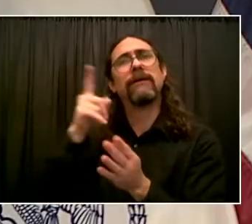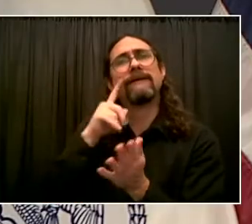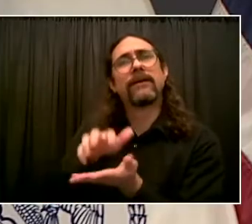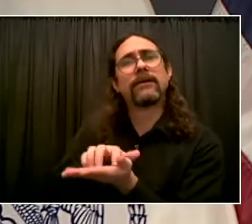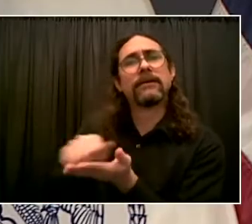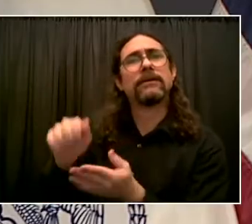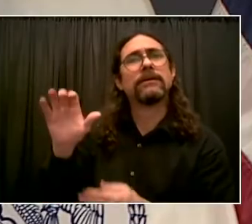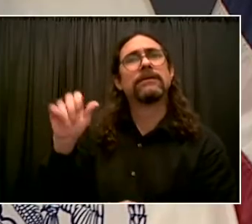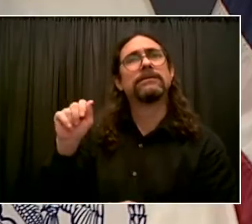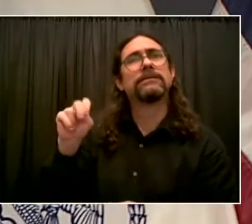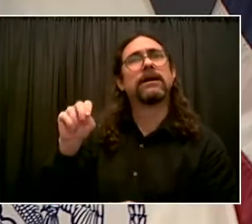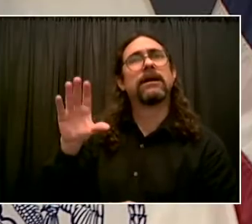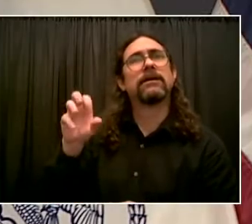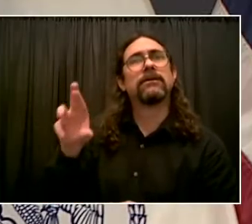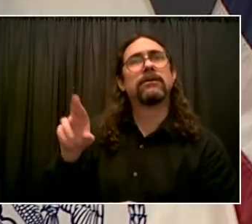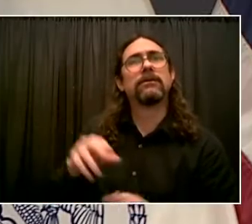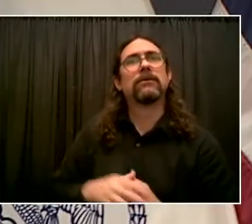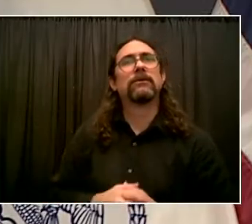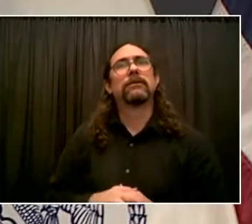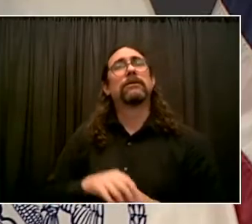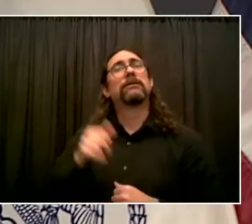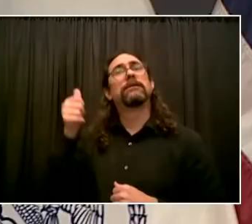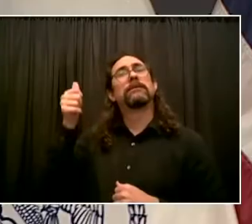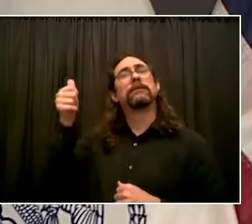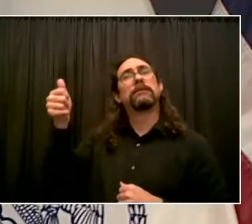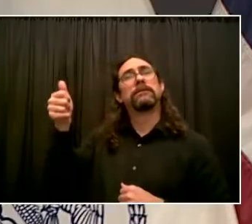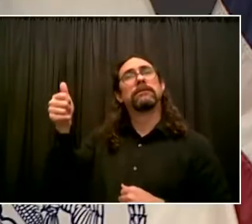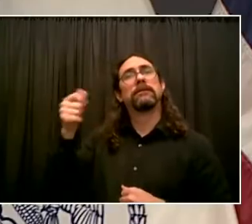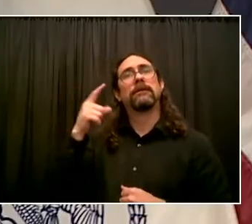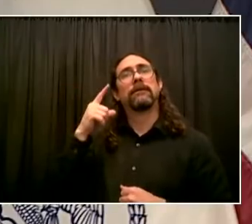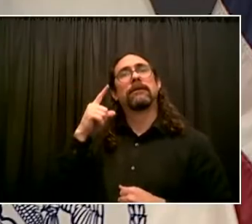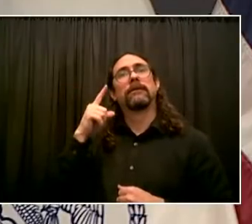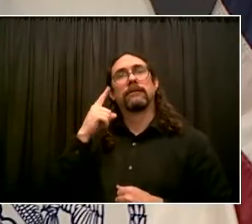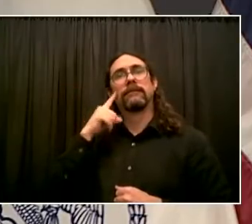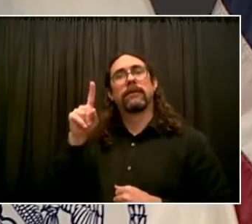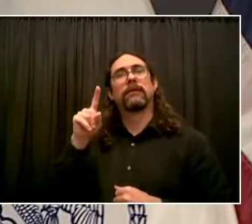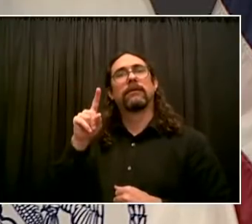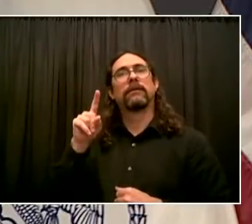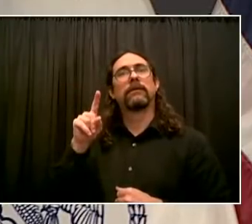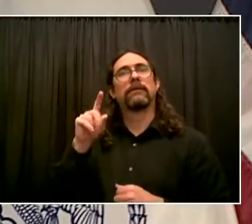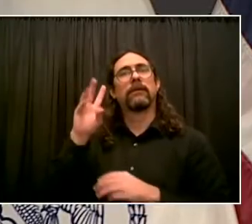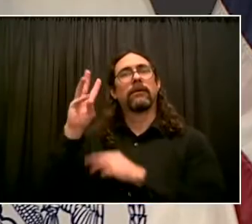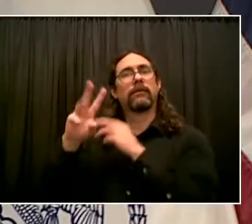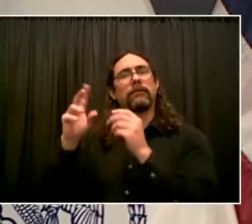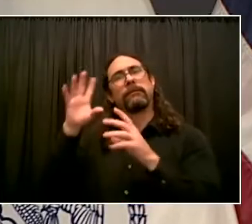IN PROGRESS, VICE PROVOST FOR INTERNATIONAL